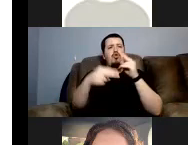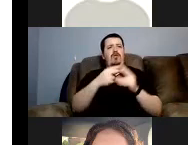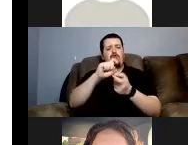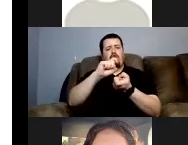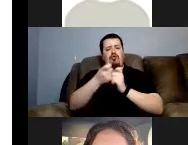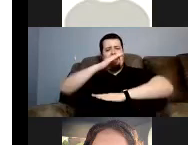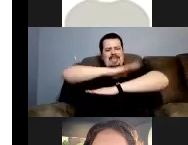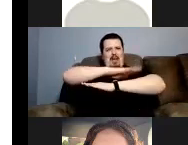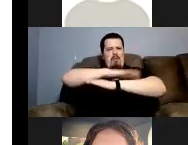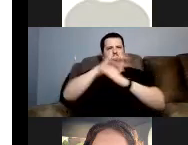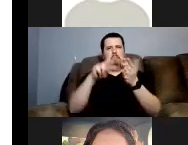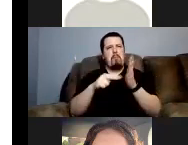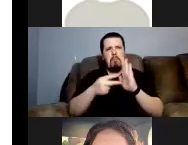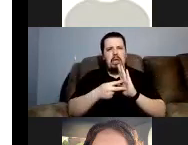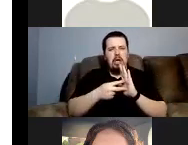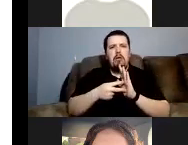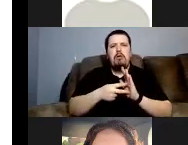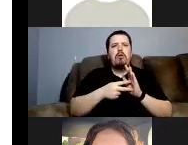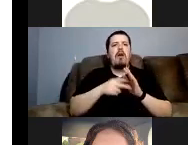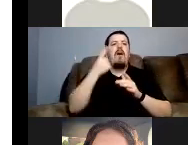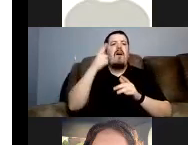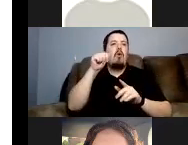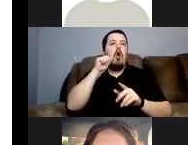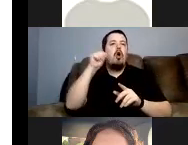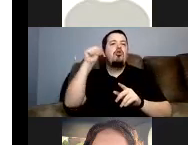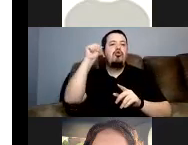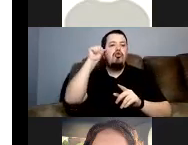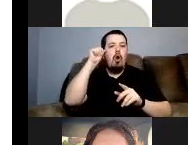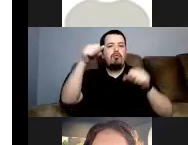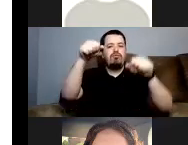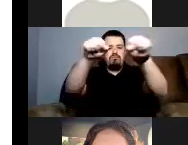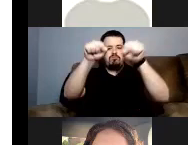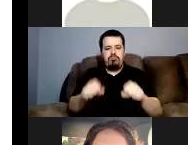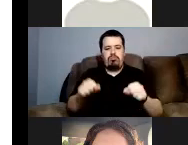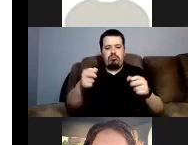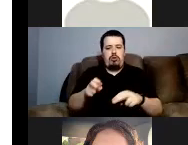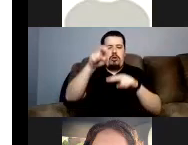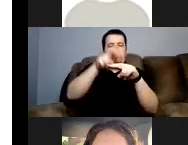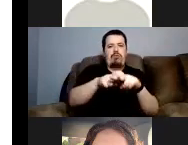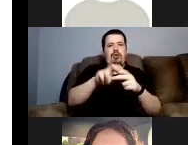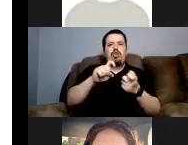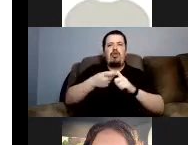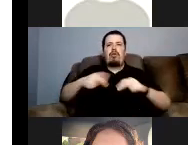changing table uh it's an adult size changing table in a single-occupancy bathroom. So if you